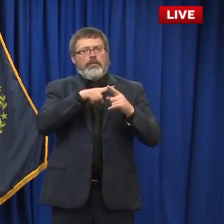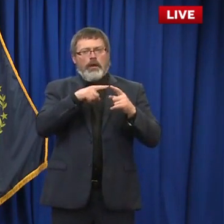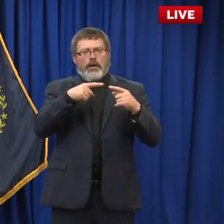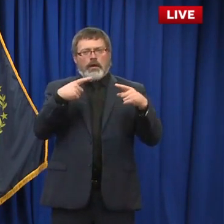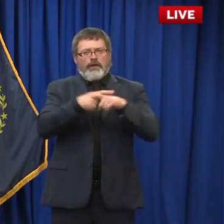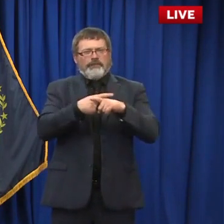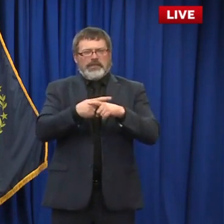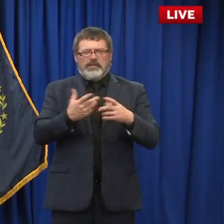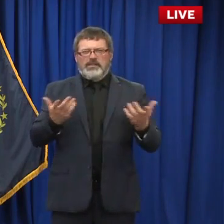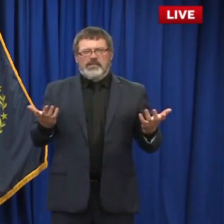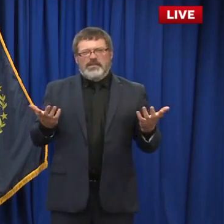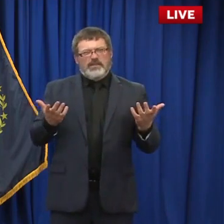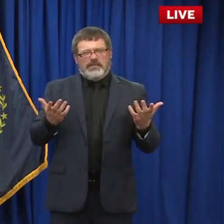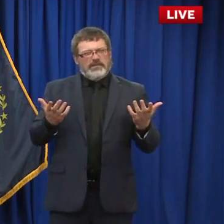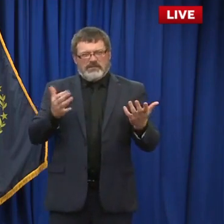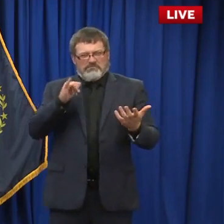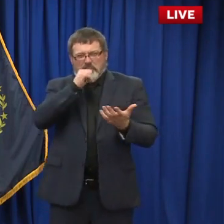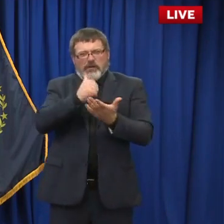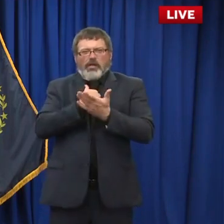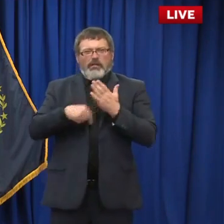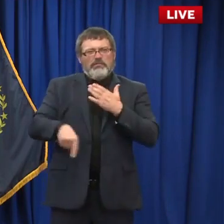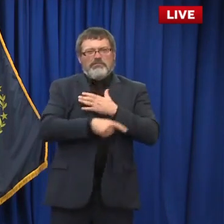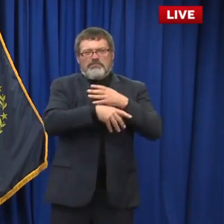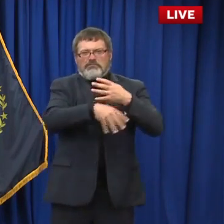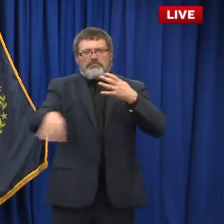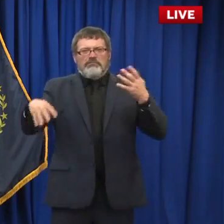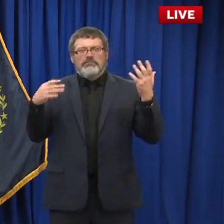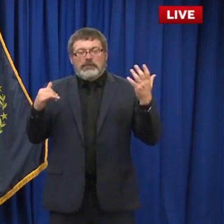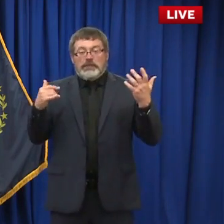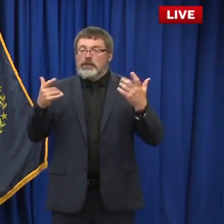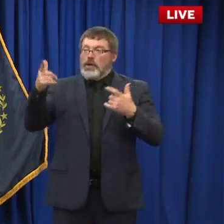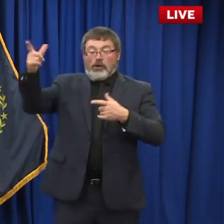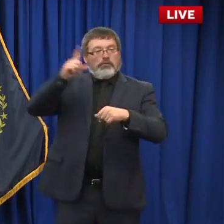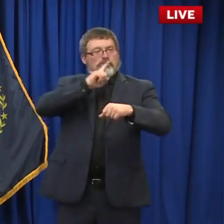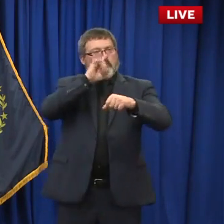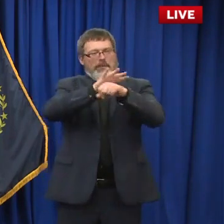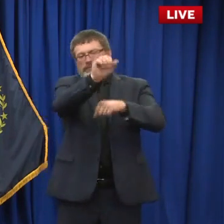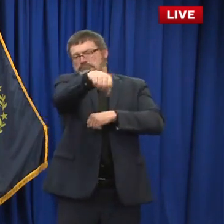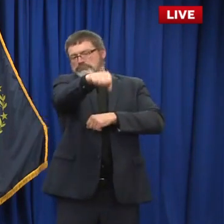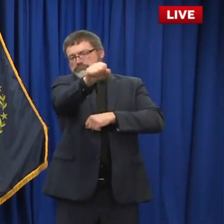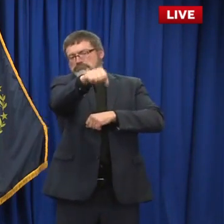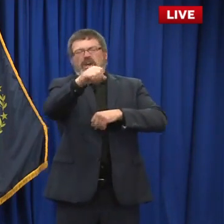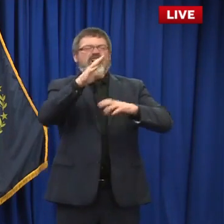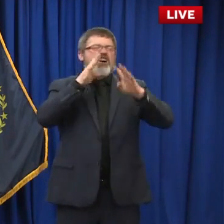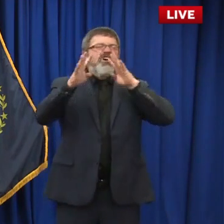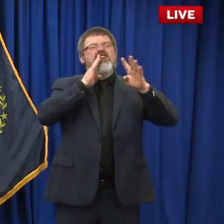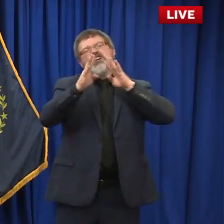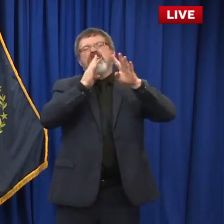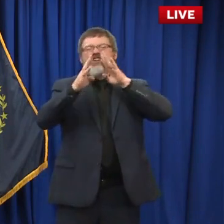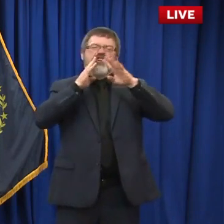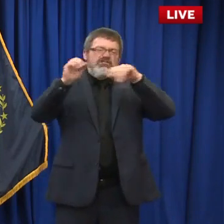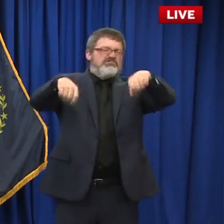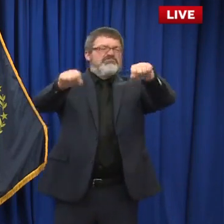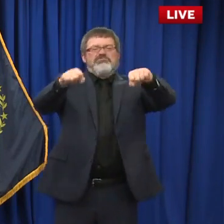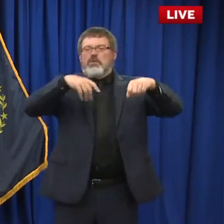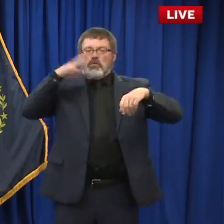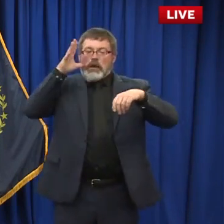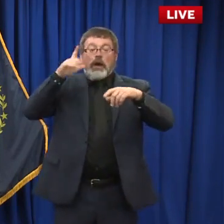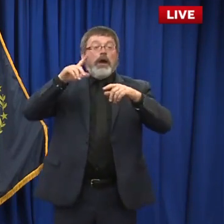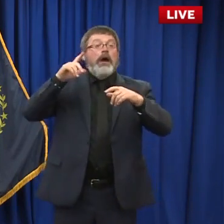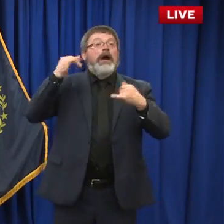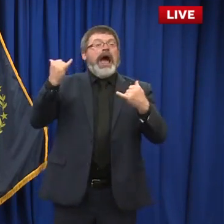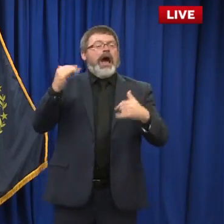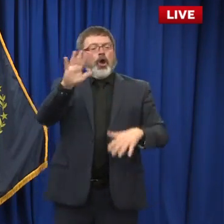EXPECTATIONS REALISTICALLY AND IF YOU EXCEED THEM DOWN THE ROAD, WONDERFUL, BUT YOU KNOW, DON'T SAY YOU'RE GOING TO DO X, YOU KNOW, SET THE RULES OF THE GAME HERE, AND THEN COME BACK